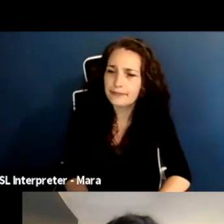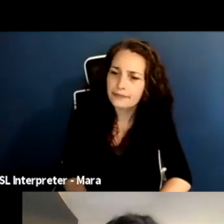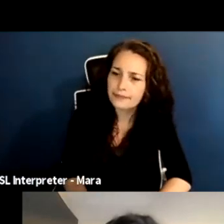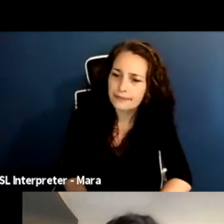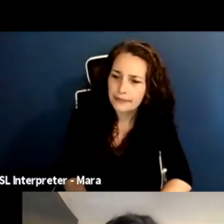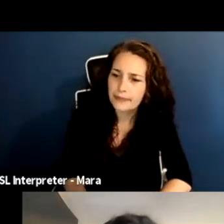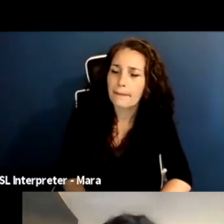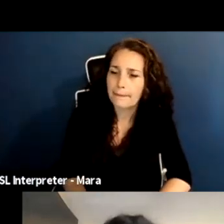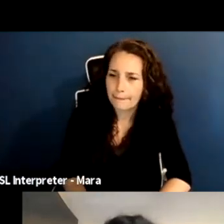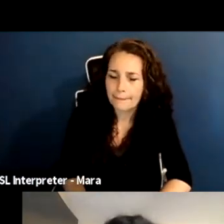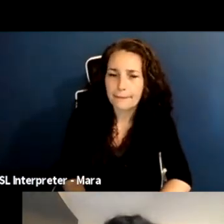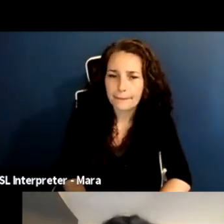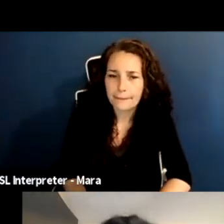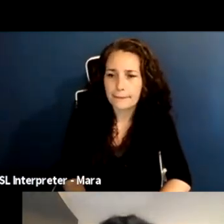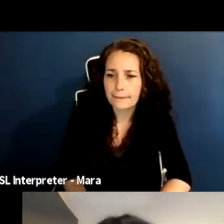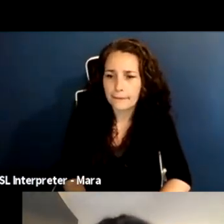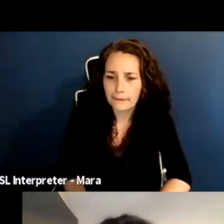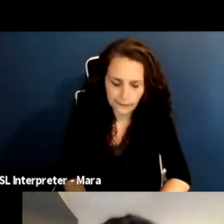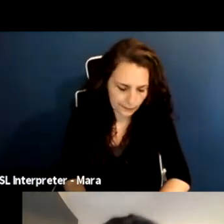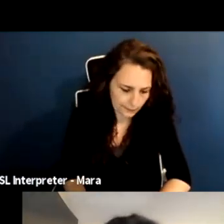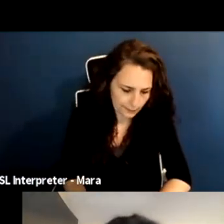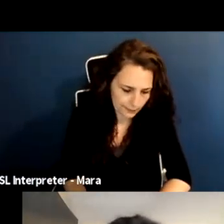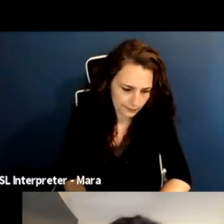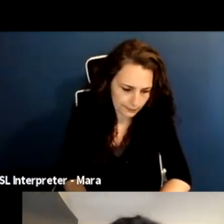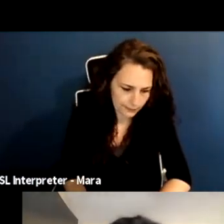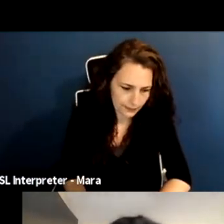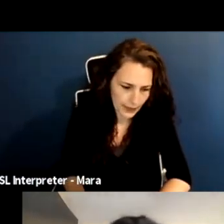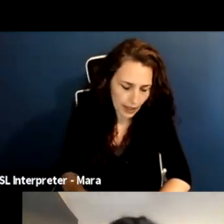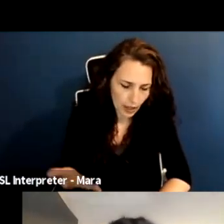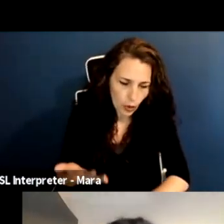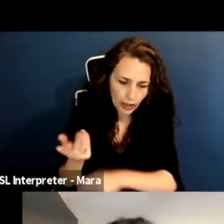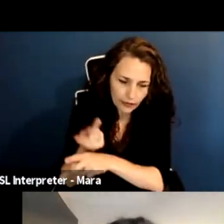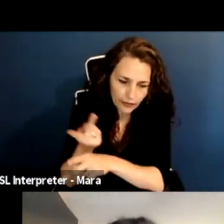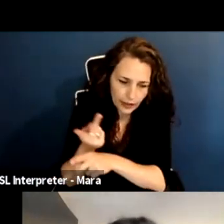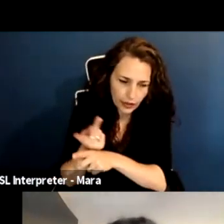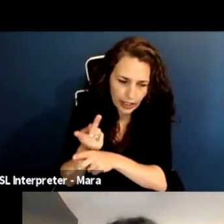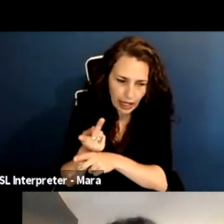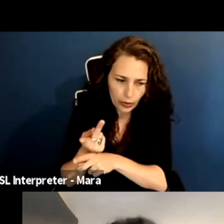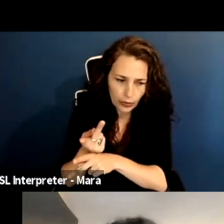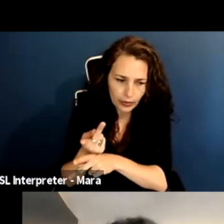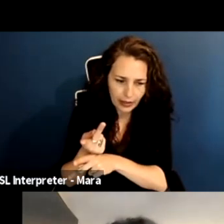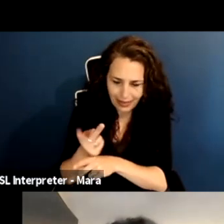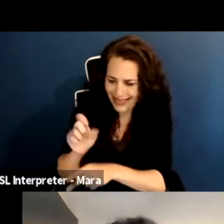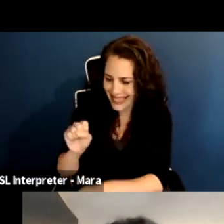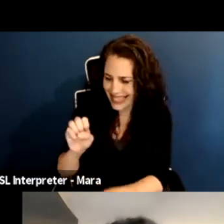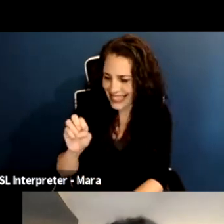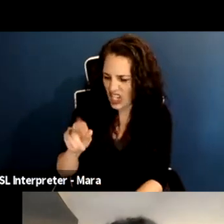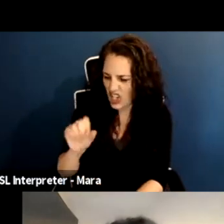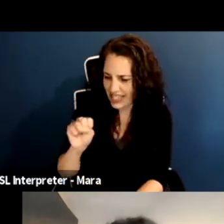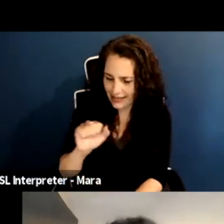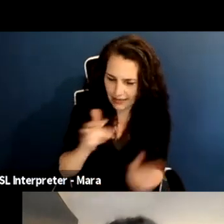So finding the women for the series is similar to how I also have done other films as well.